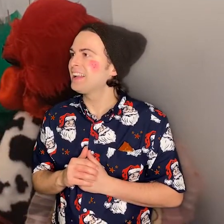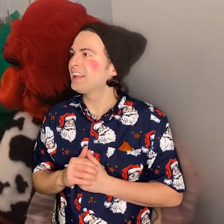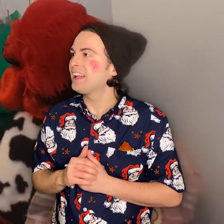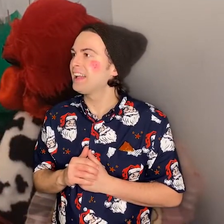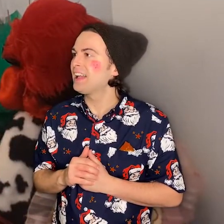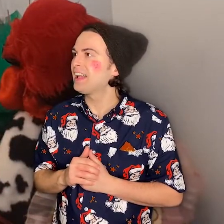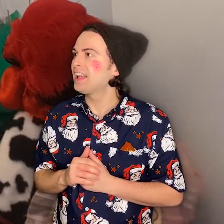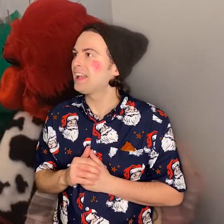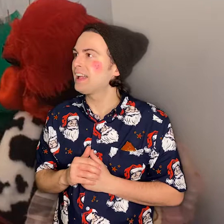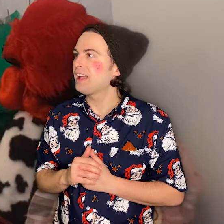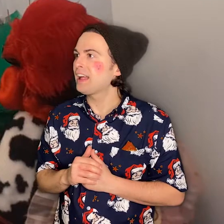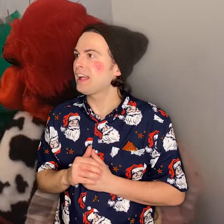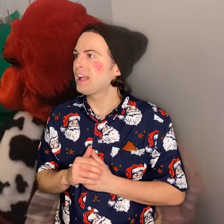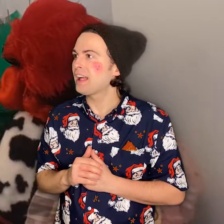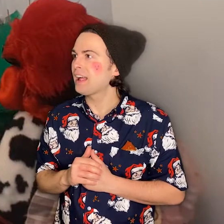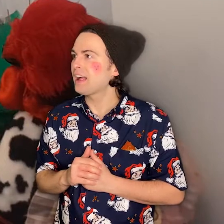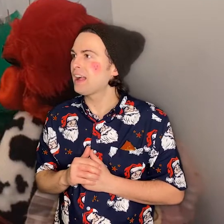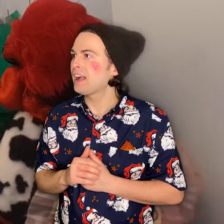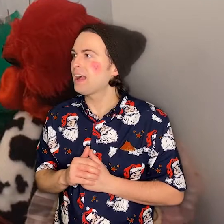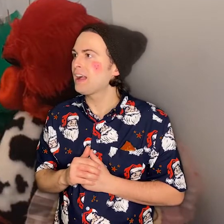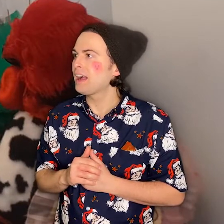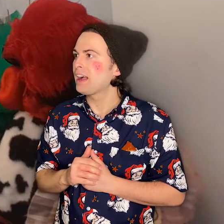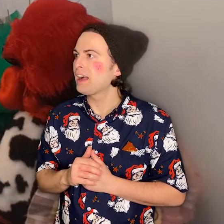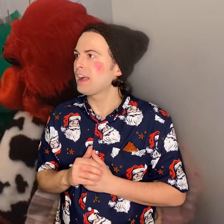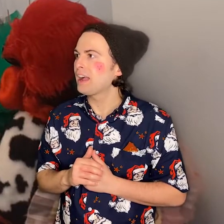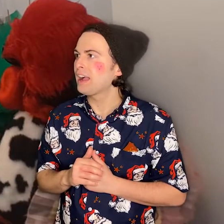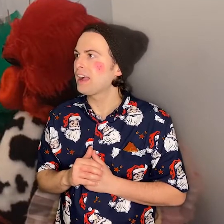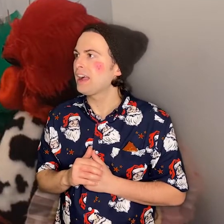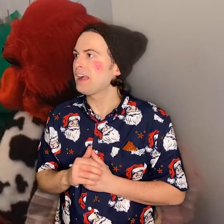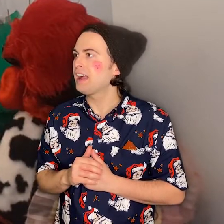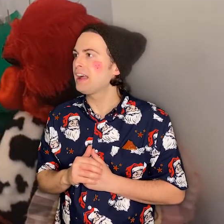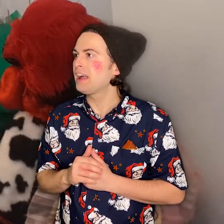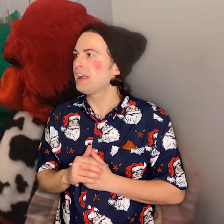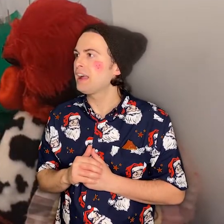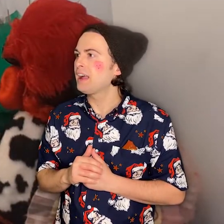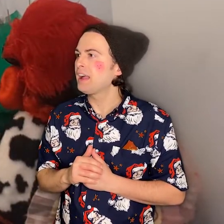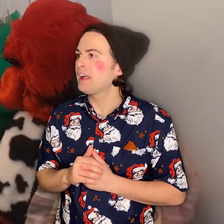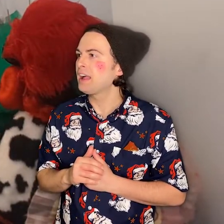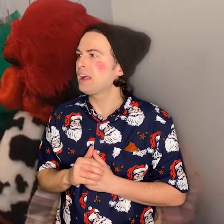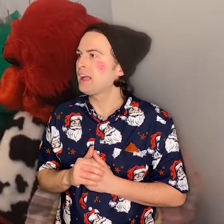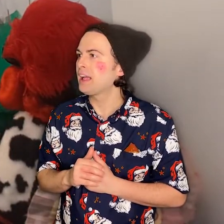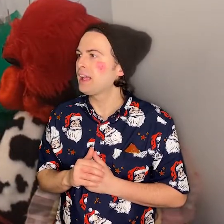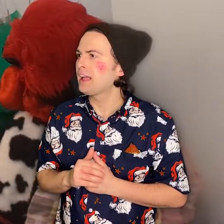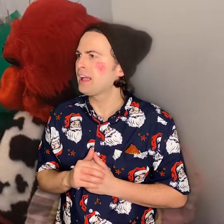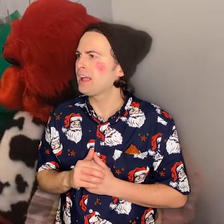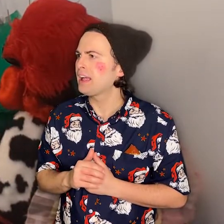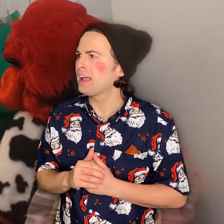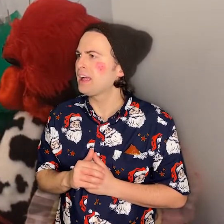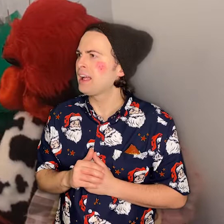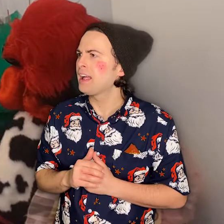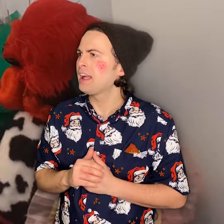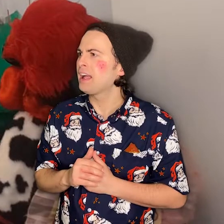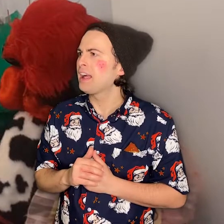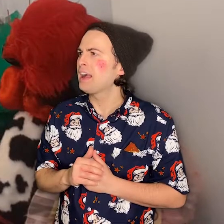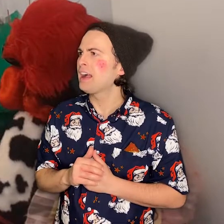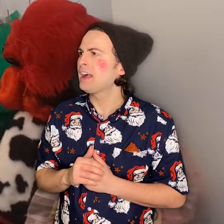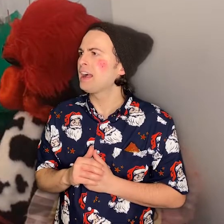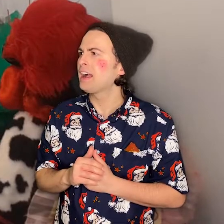laugh we had watching Apocalypse Now. It was like Carry On Cambodia.